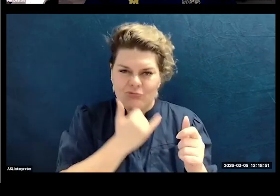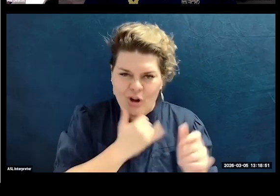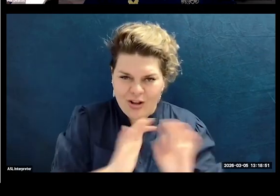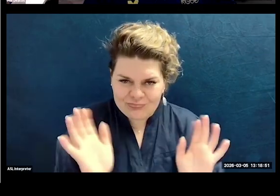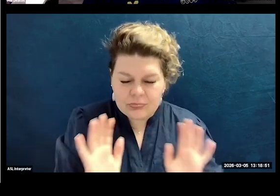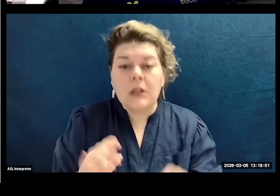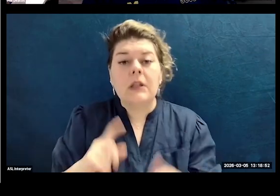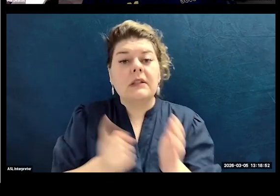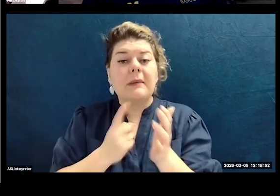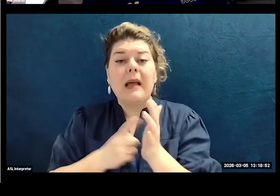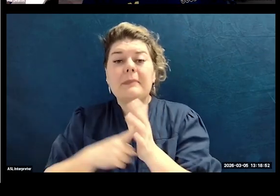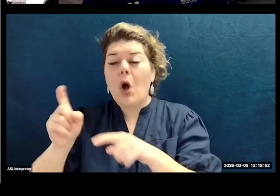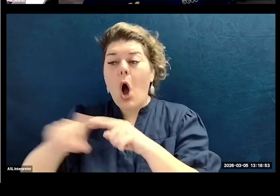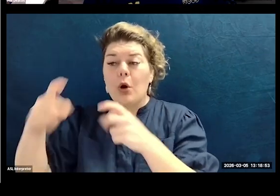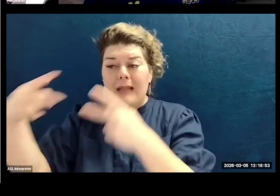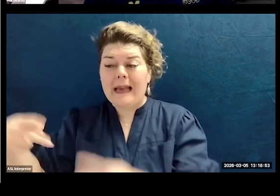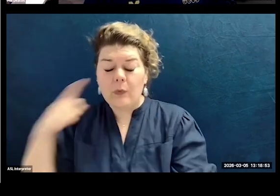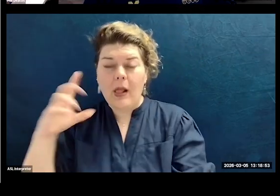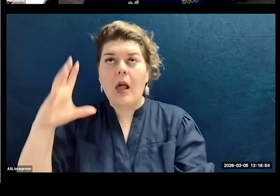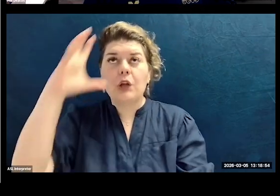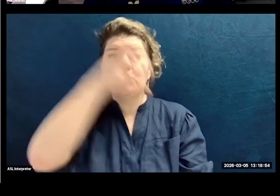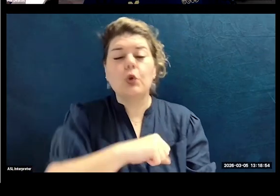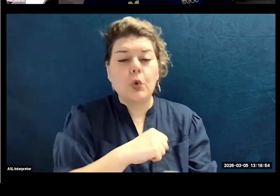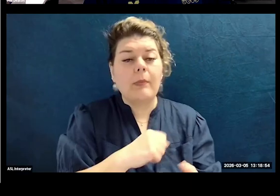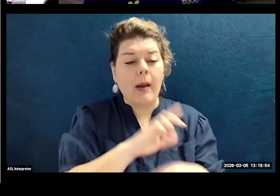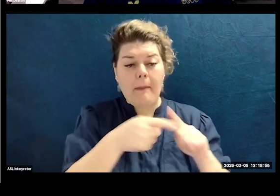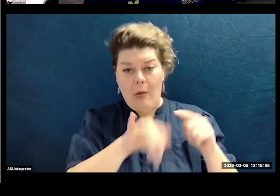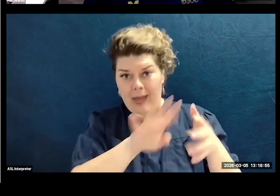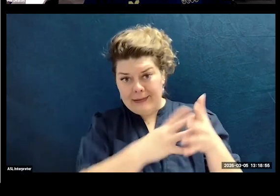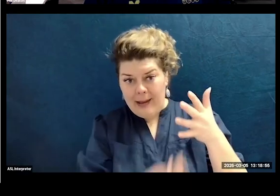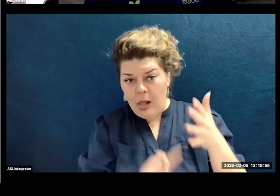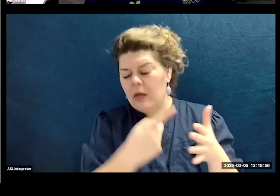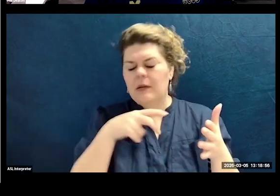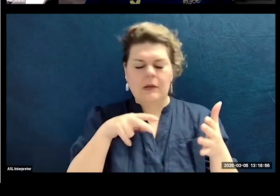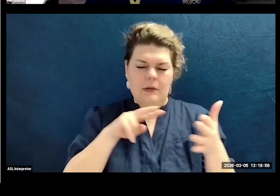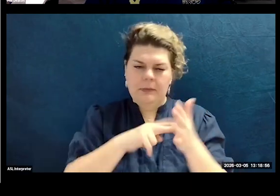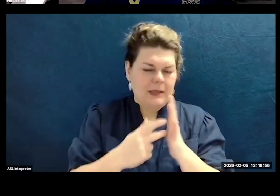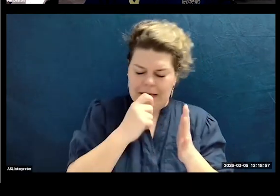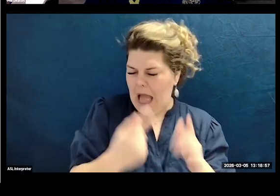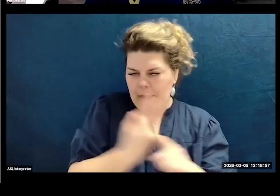how a table is structured or how it works. And this results in a poorly tagged table that is not going to be accessible.